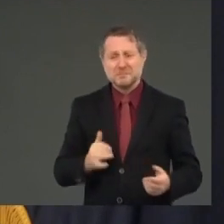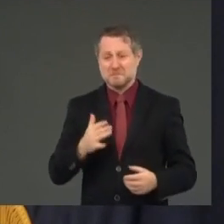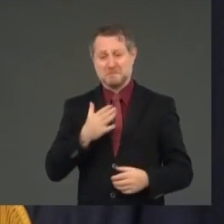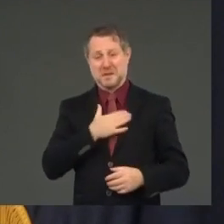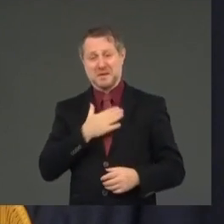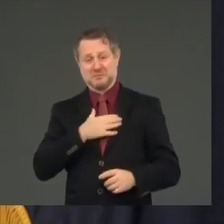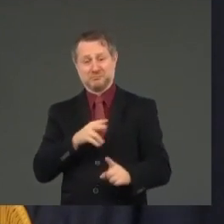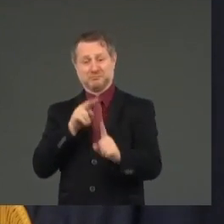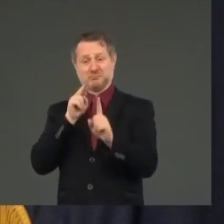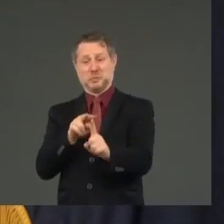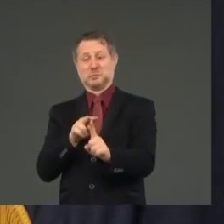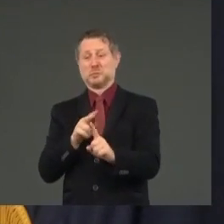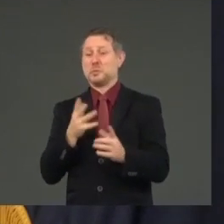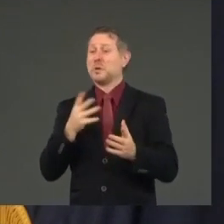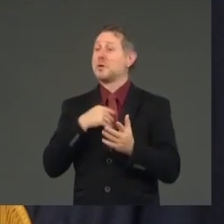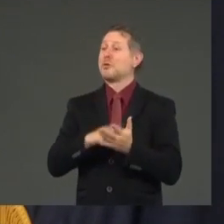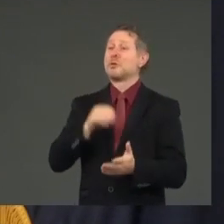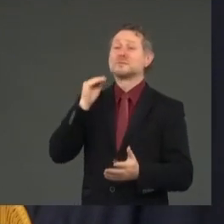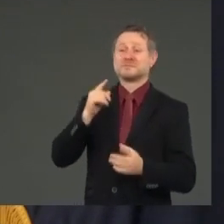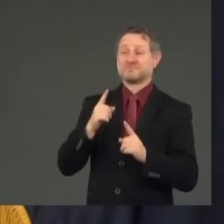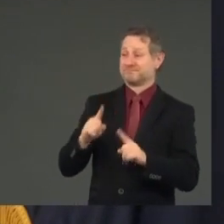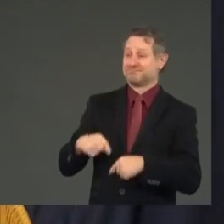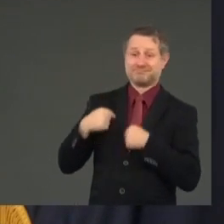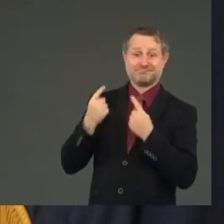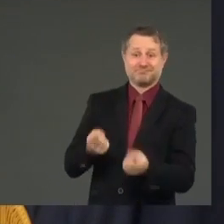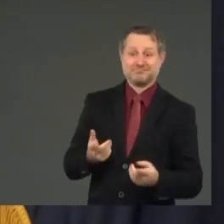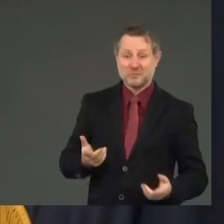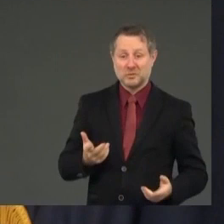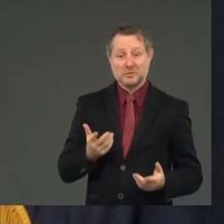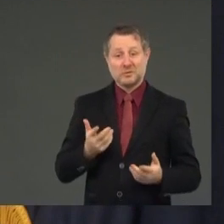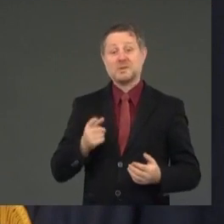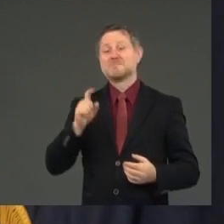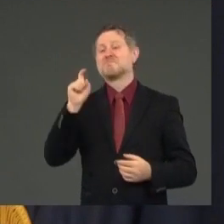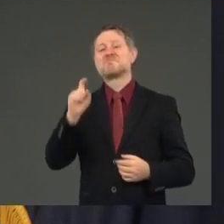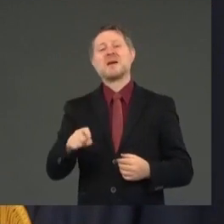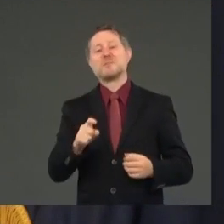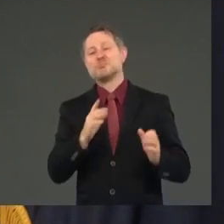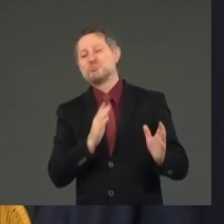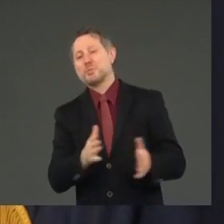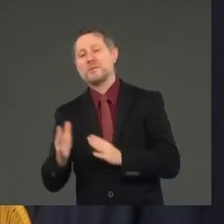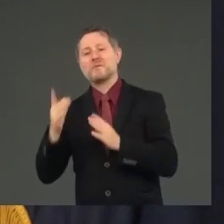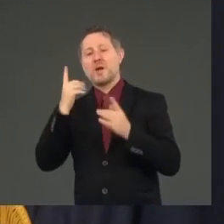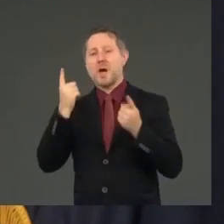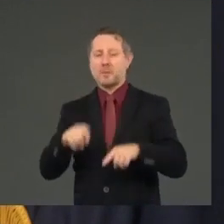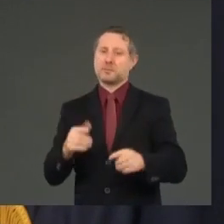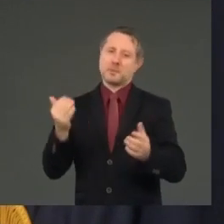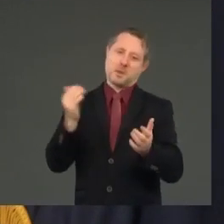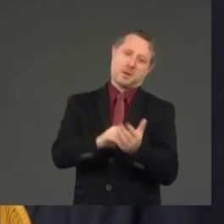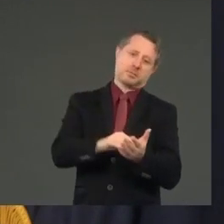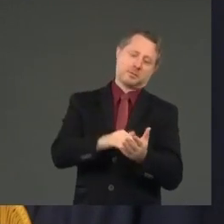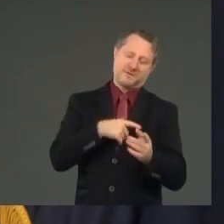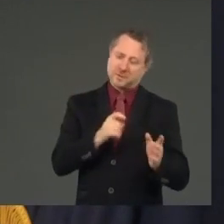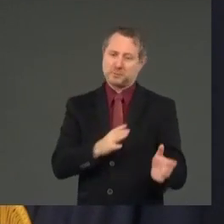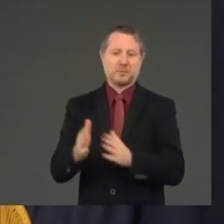OH, YEAH, SURE. YEAH, I BELIEVE THE ONLY